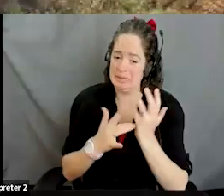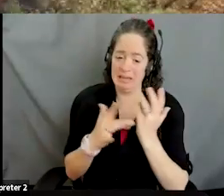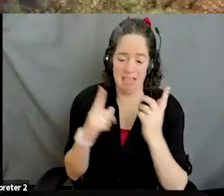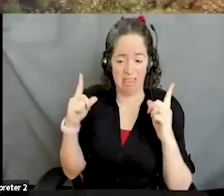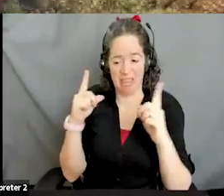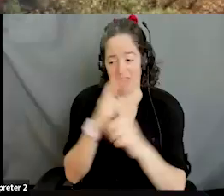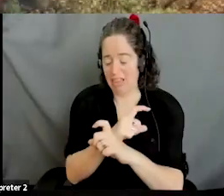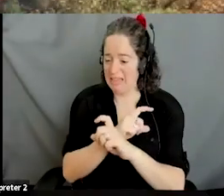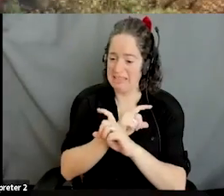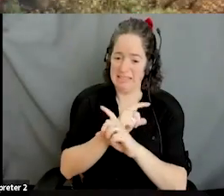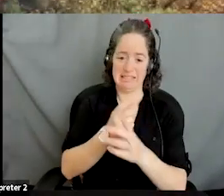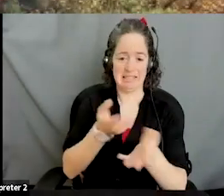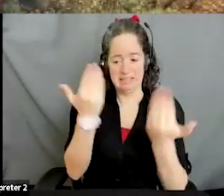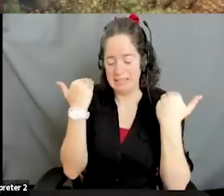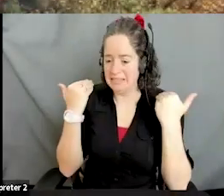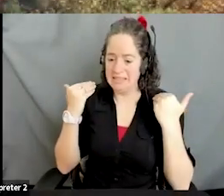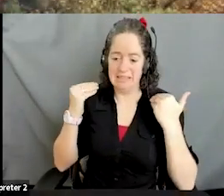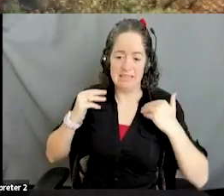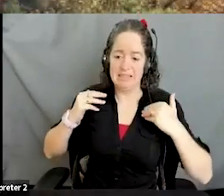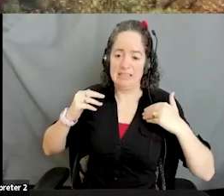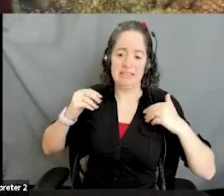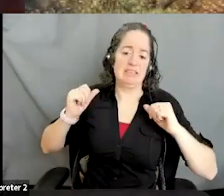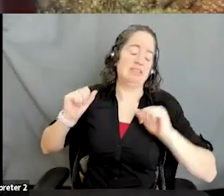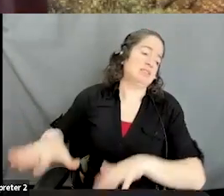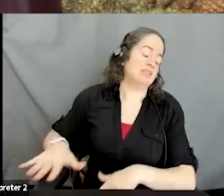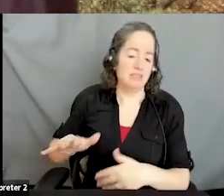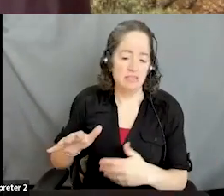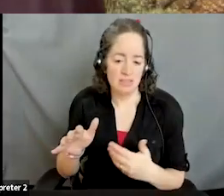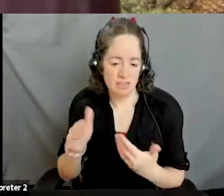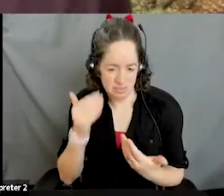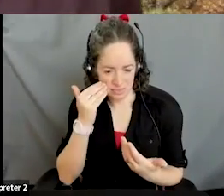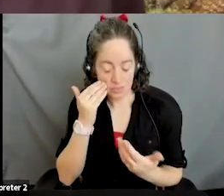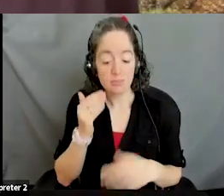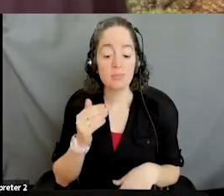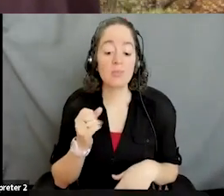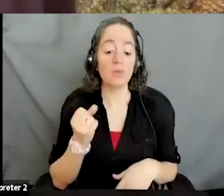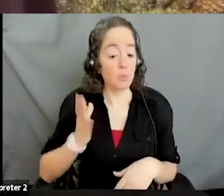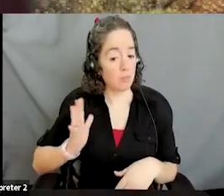we started having conversations about the technical side of accessibility. What is this going to look like?